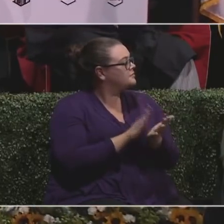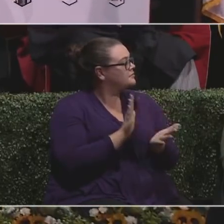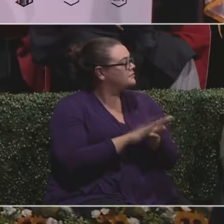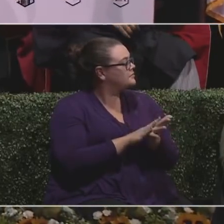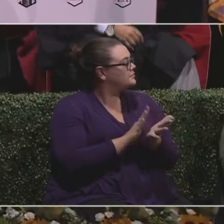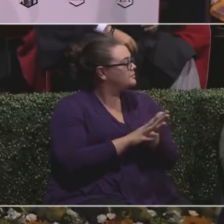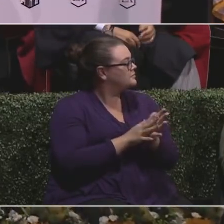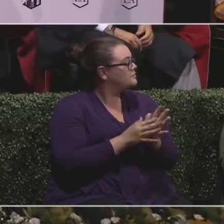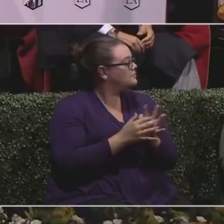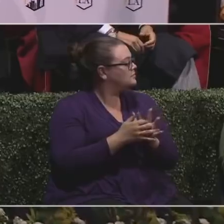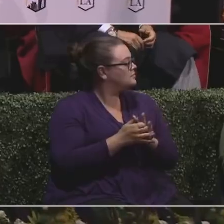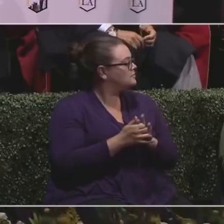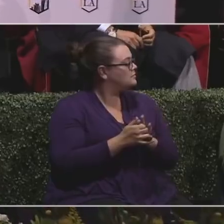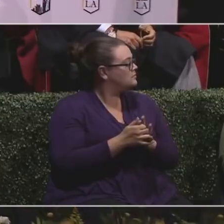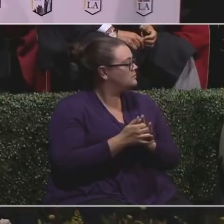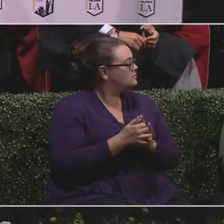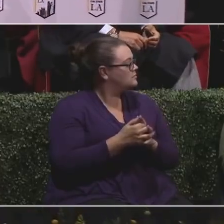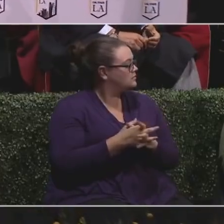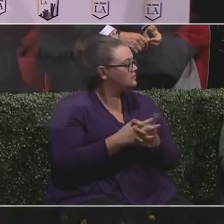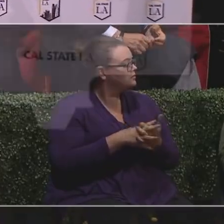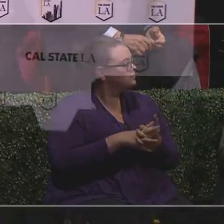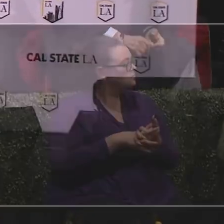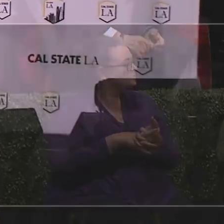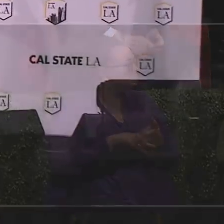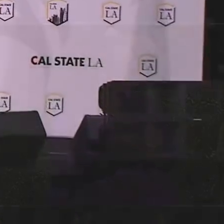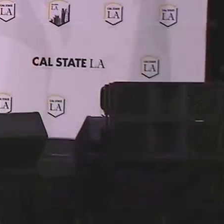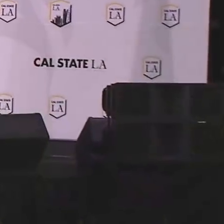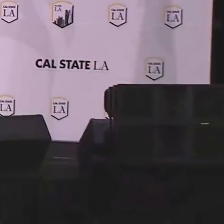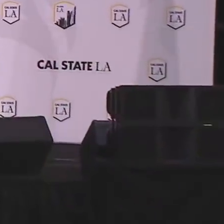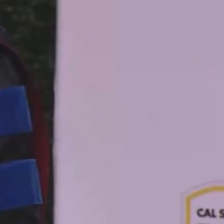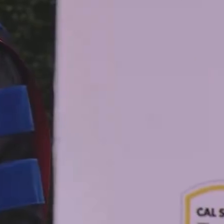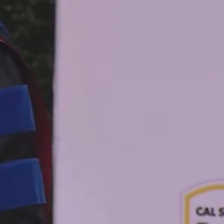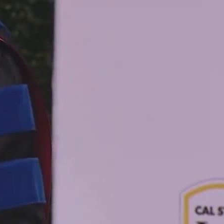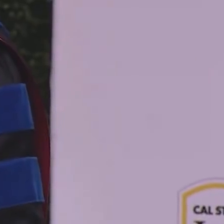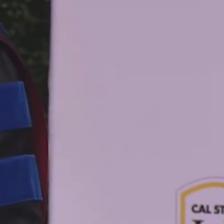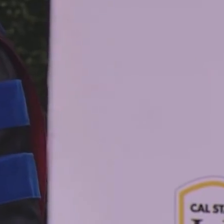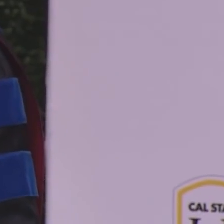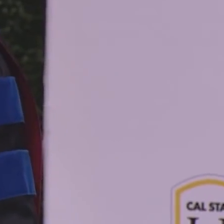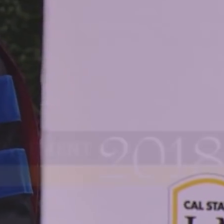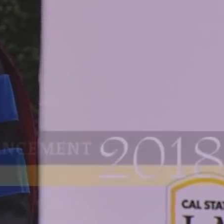ANGELA YOUNG, ASSOCIATE DEAN IN THE COLLEGE OF BUSINESS, BE RECOGNIZE THE STUDENTS.